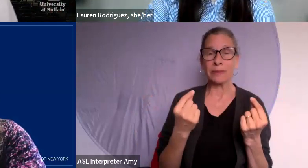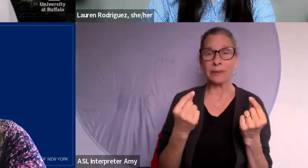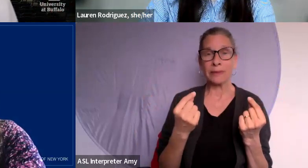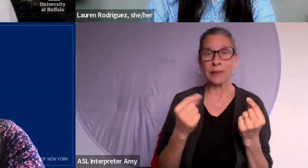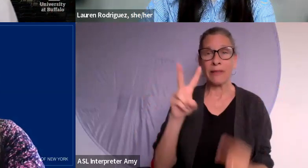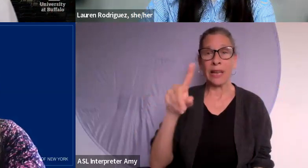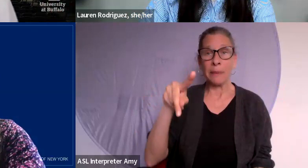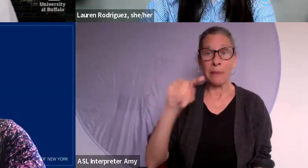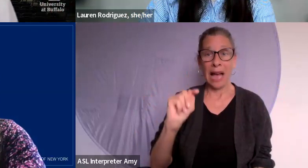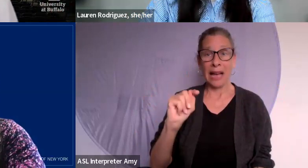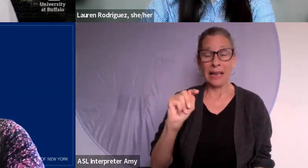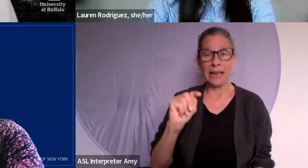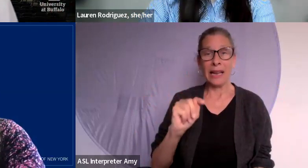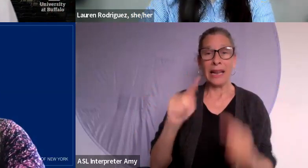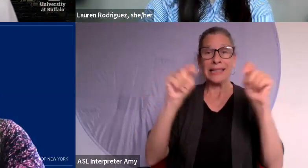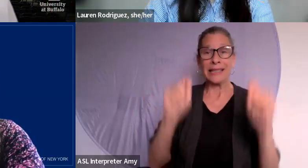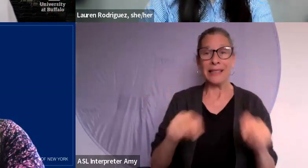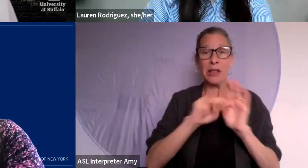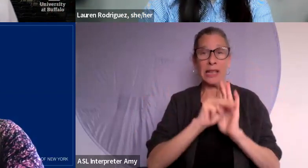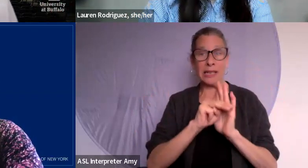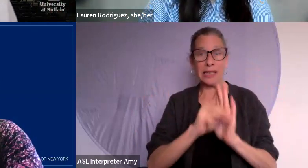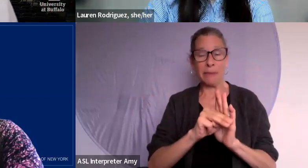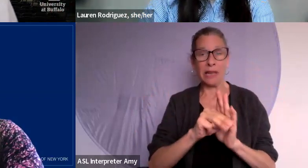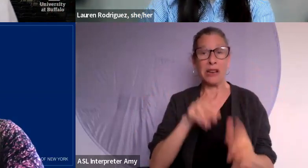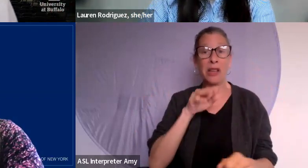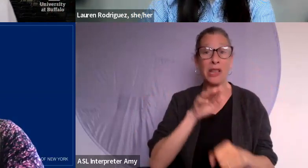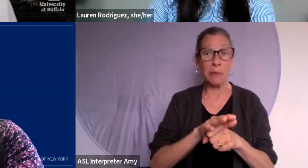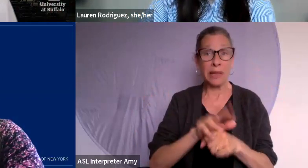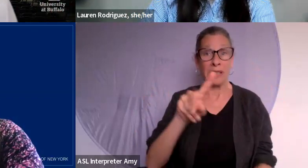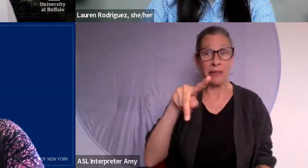pad is the template. The completed D pad is known as an